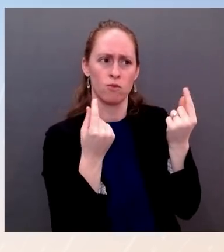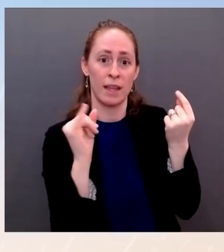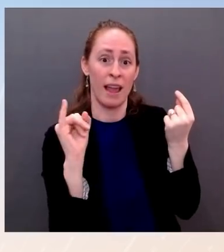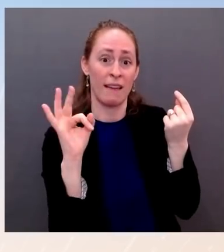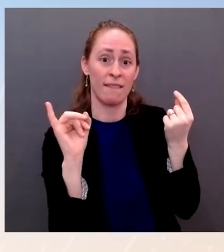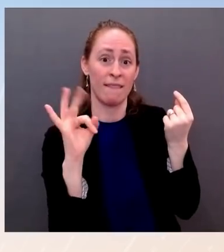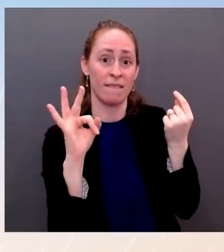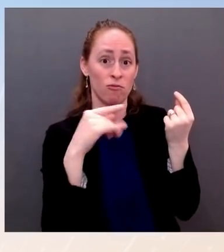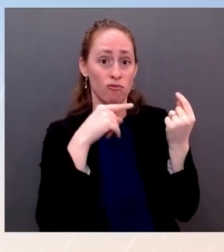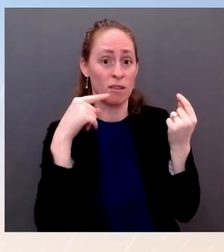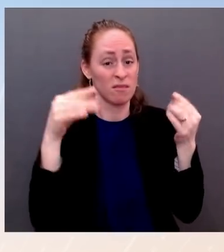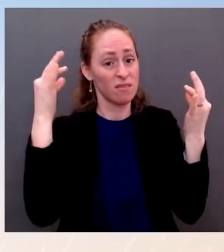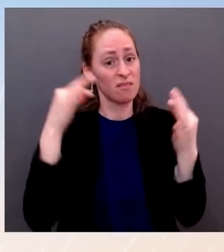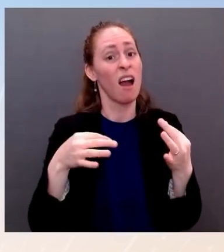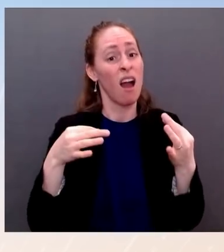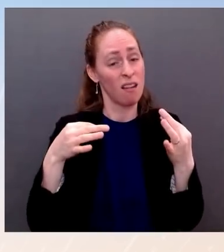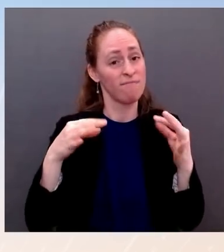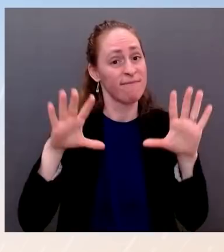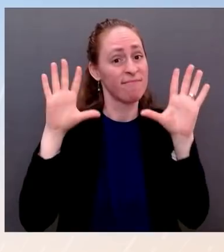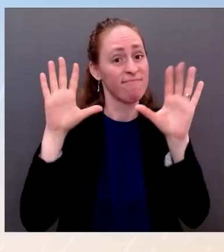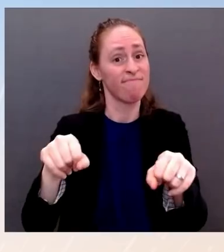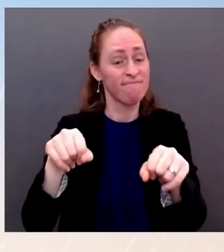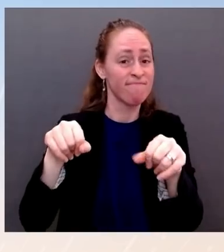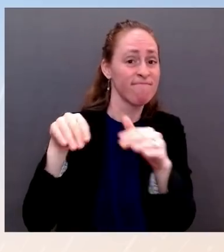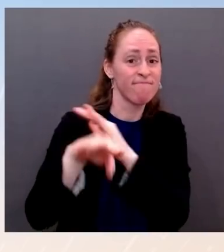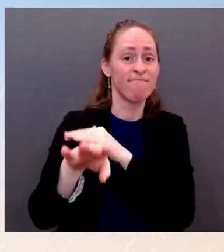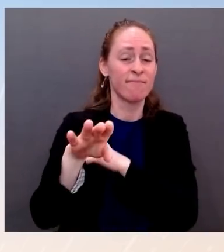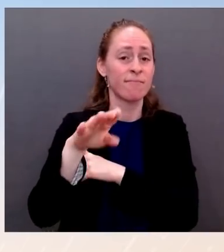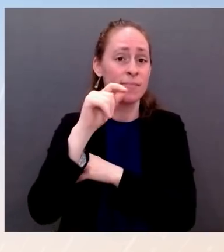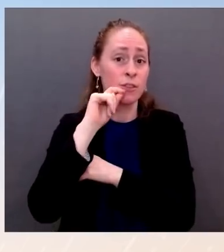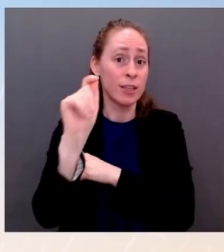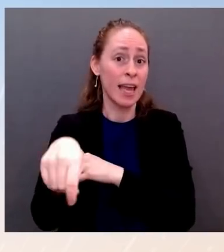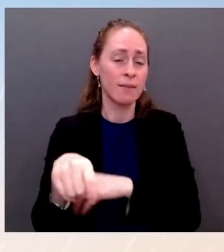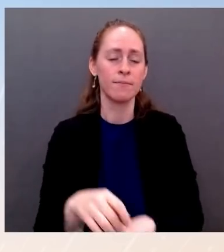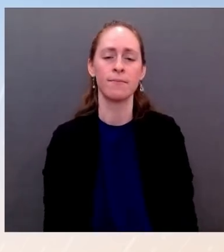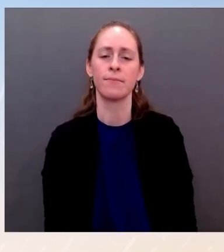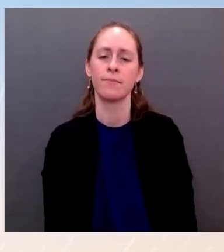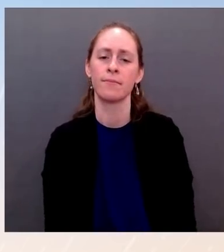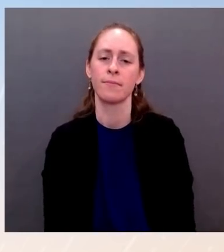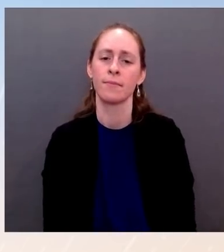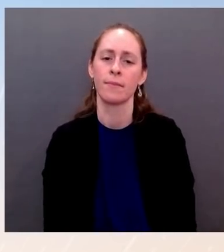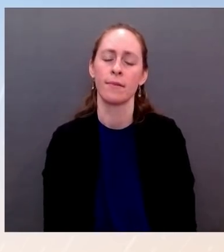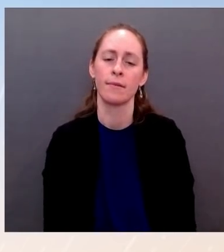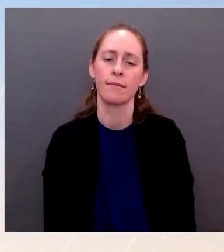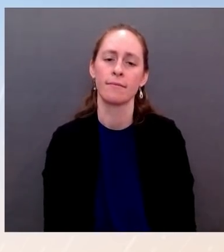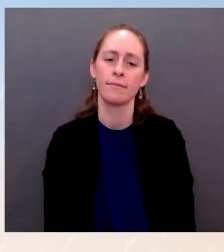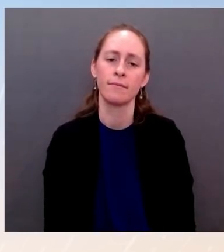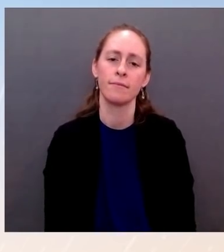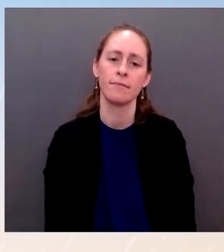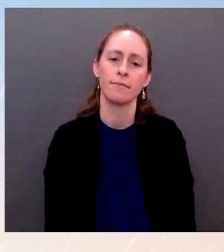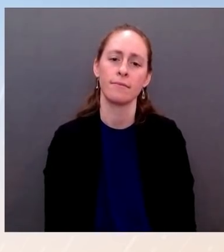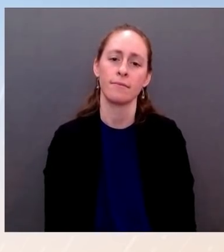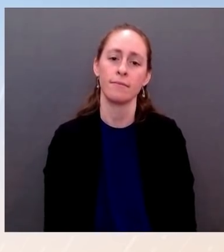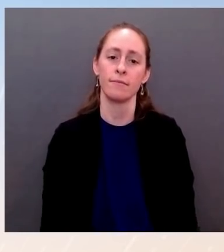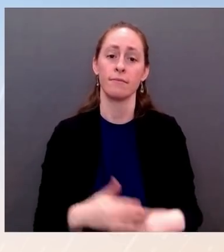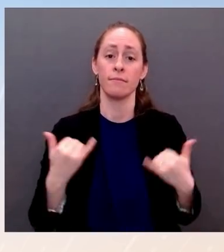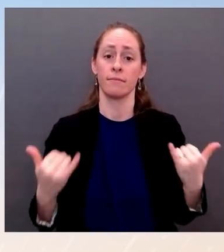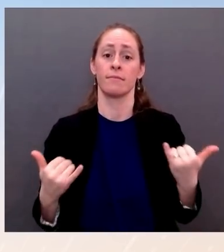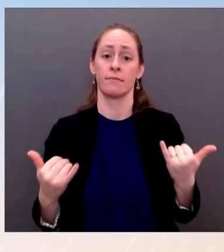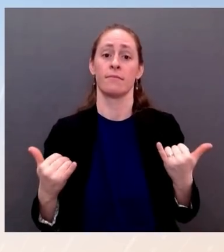the size of our embassy footprint in Kyiv. And I want to take a moment to echo what both President Biden and Secretary Blinken